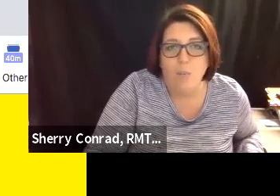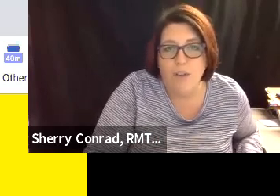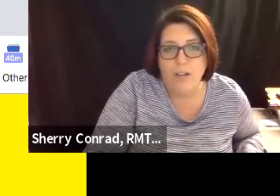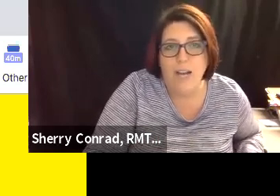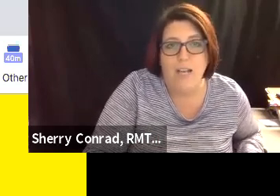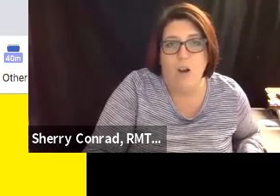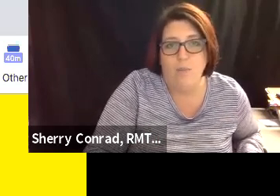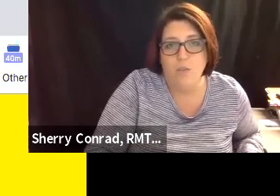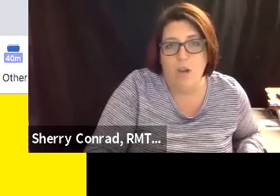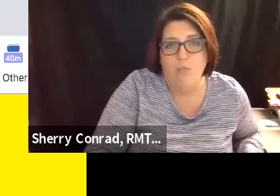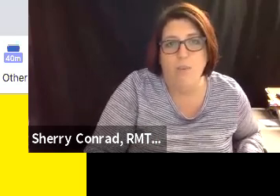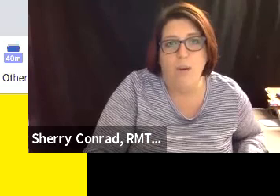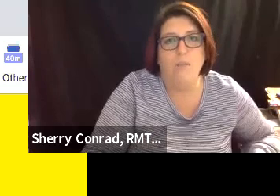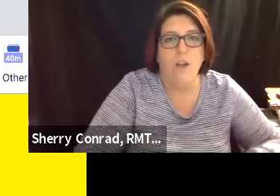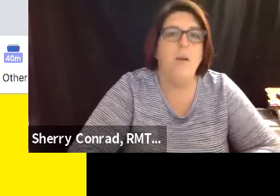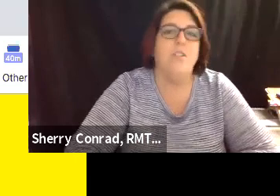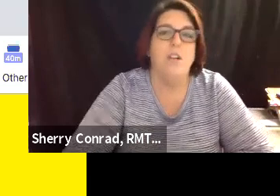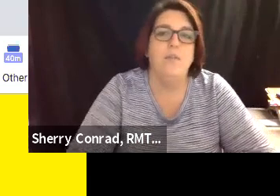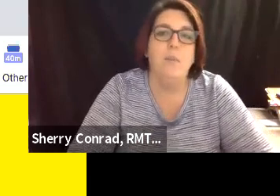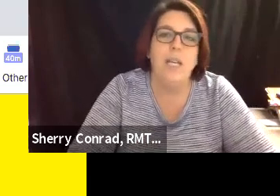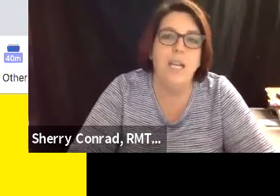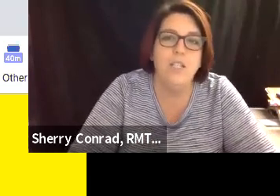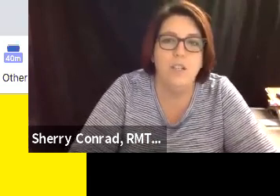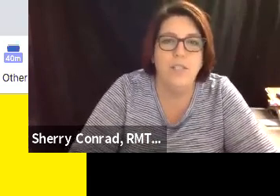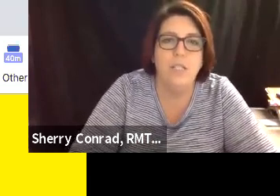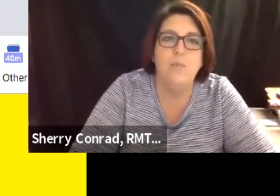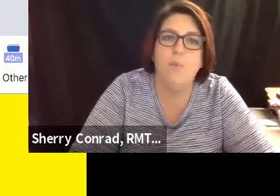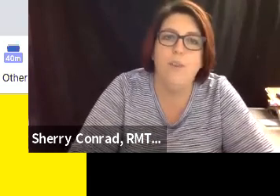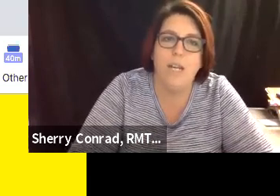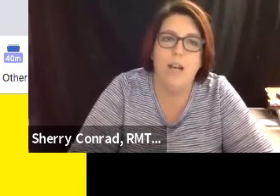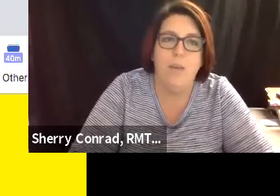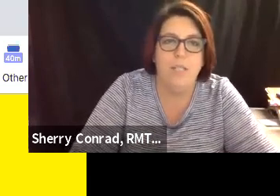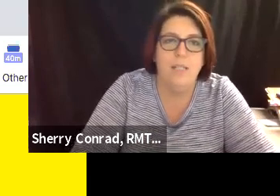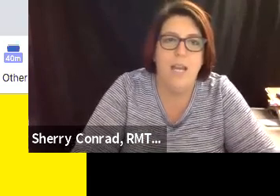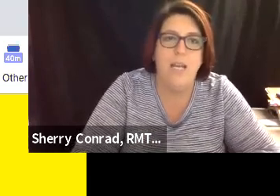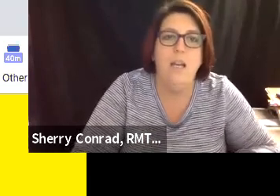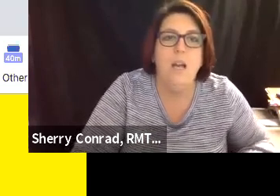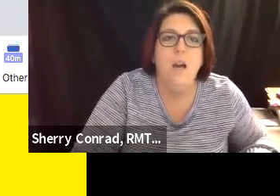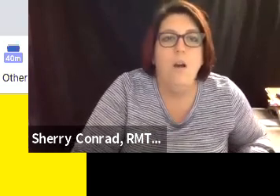CART provider, Anne Armstrong from Alternative Communication Services for providing our captions today.